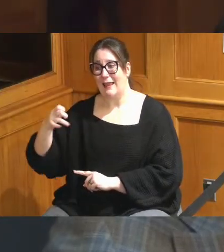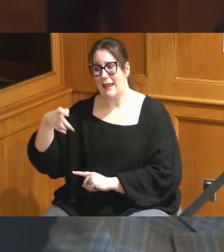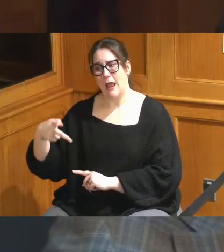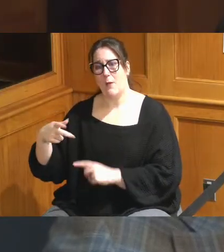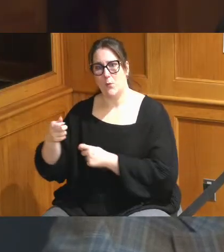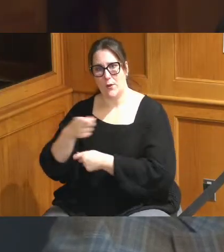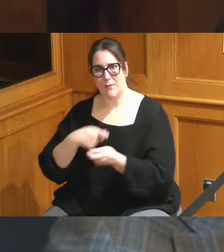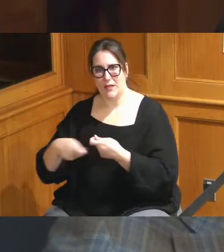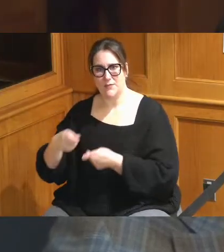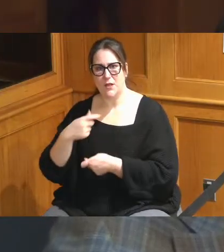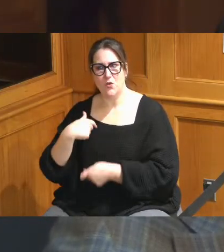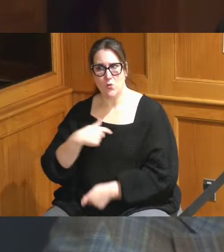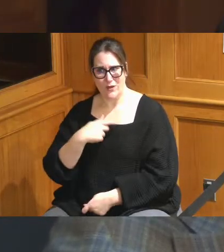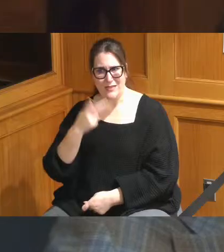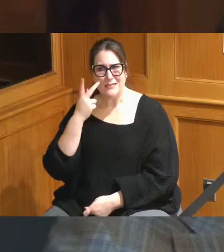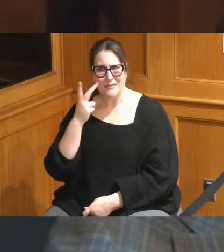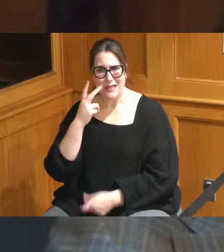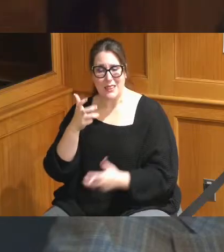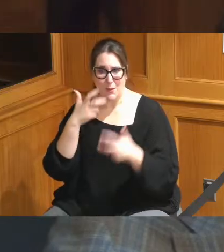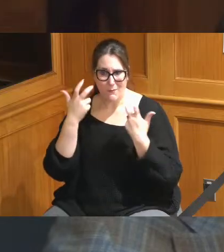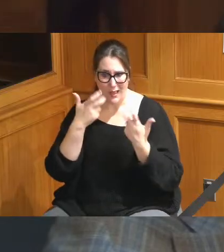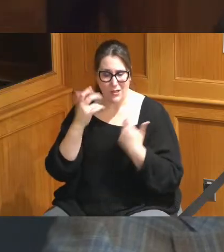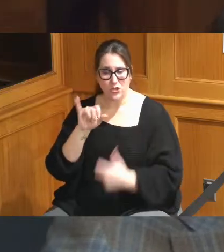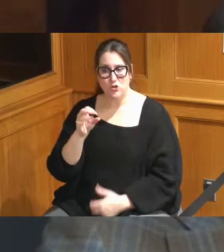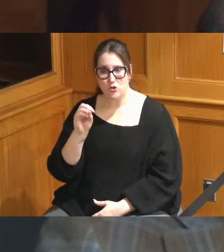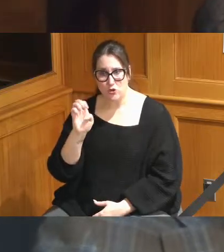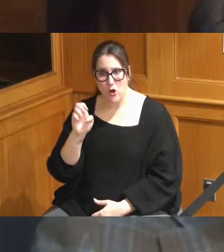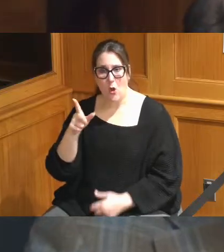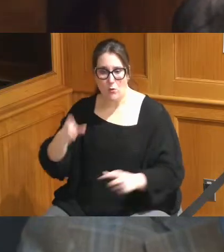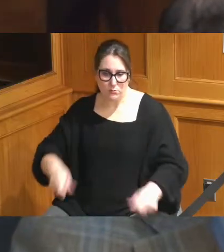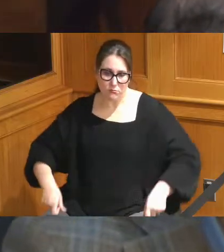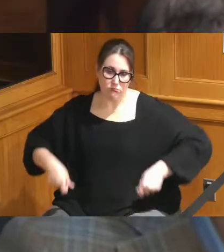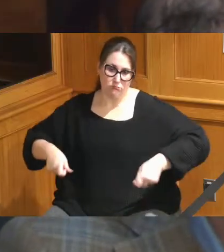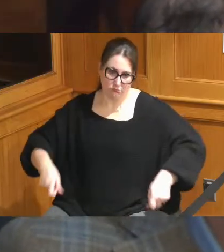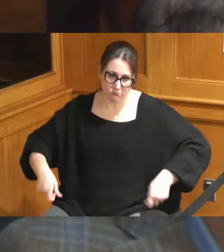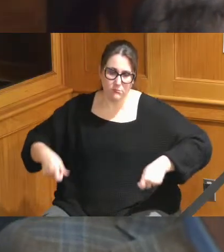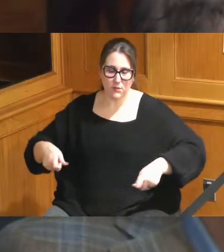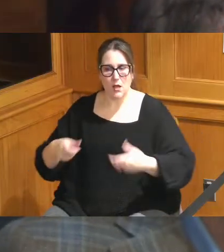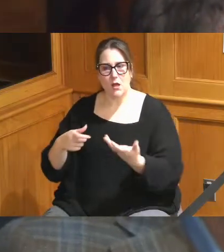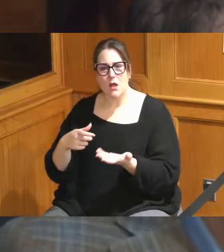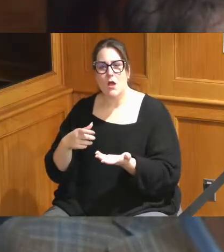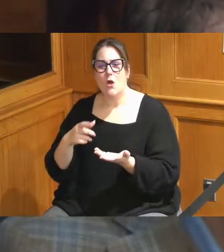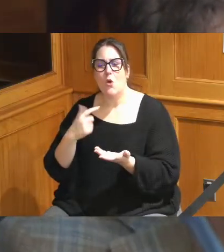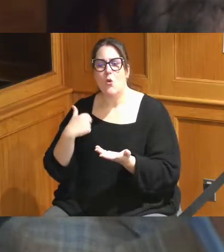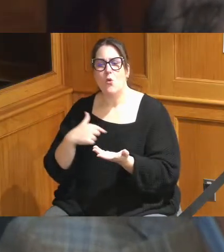you know, with the Bengals. Joe Burrow got hurt. He was on crutches. We make it harder at a time